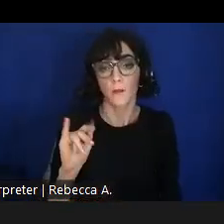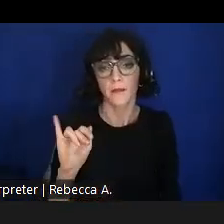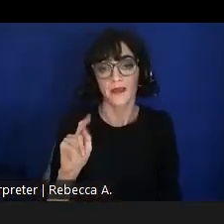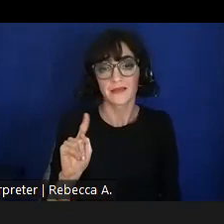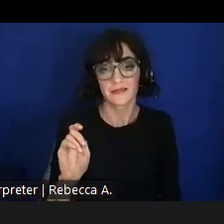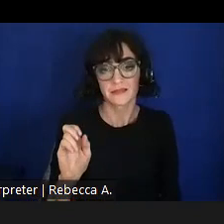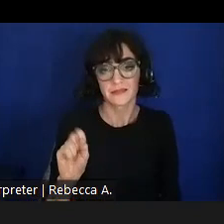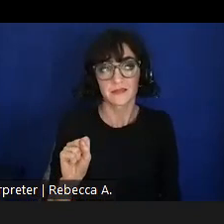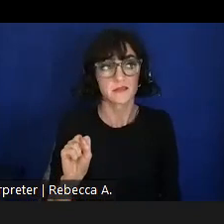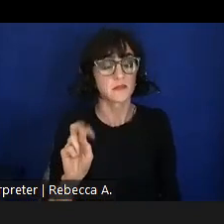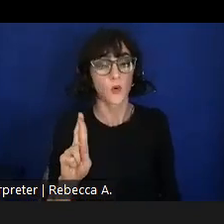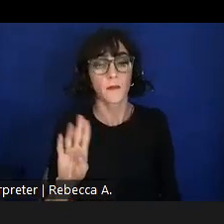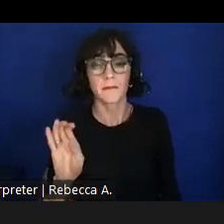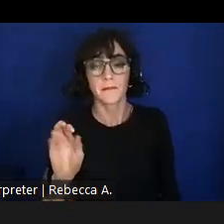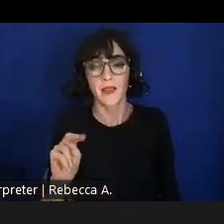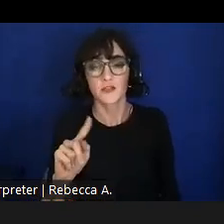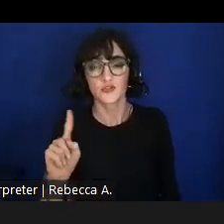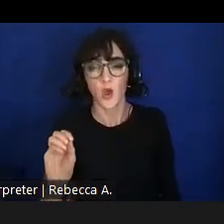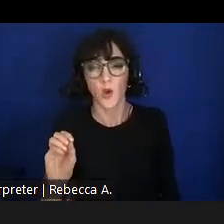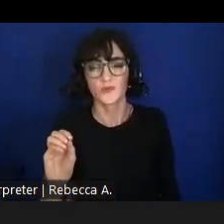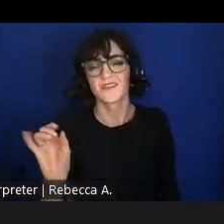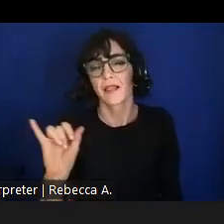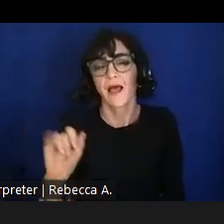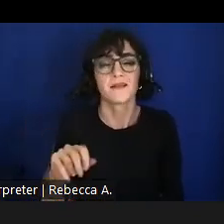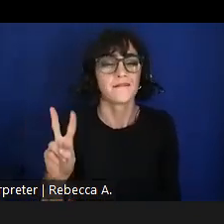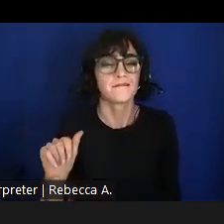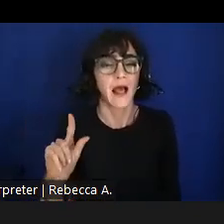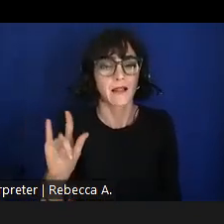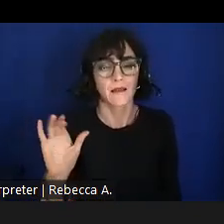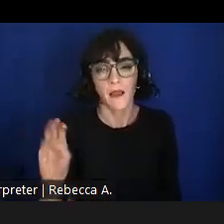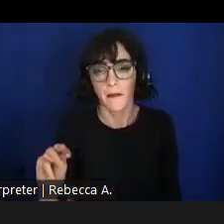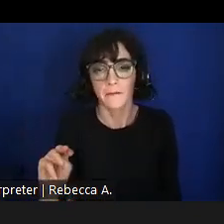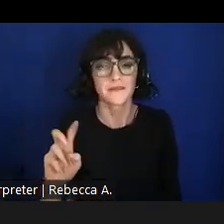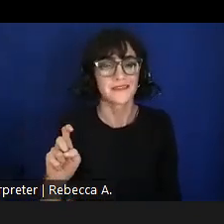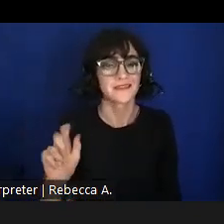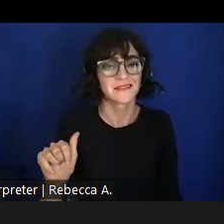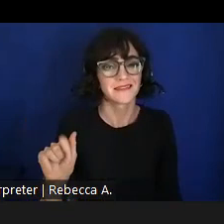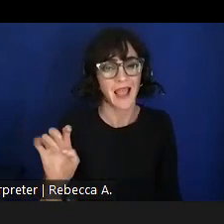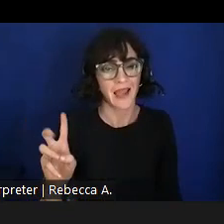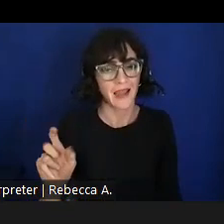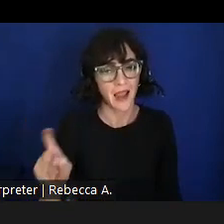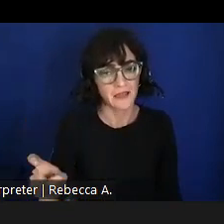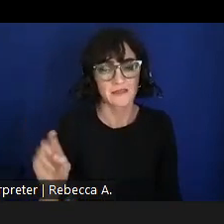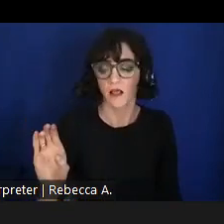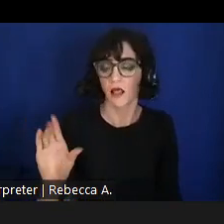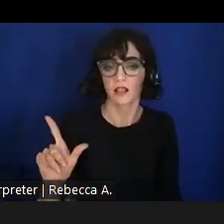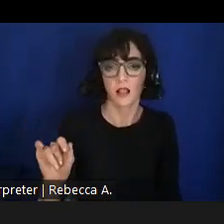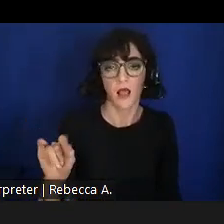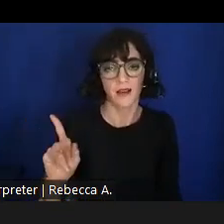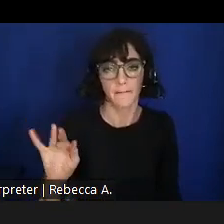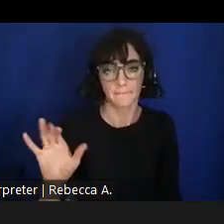so like Xanax, Valium, Klonopin both of those are respiratory depressants and when used